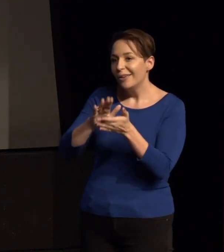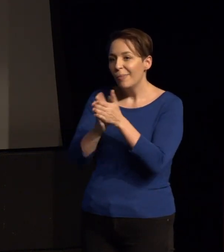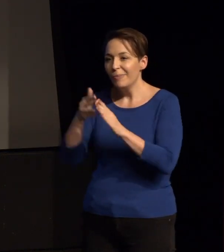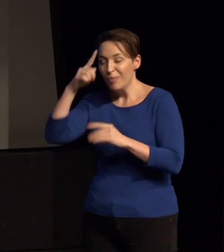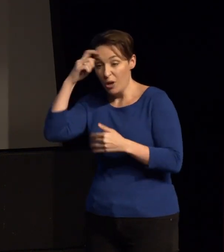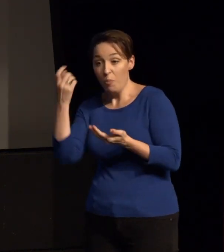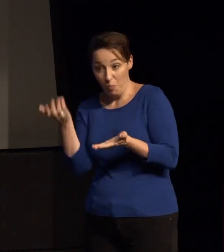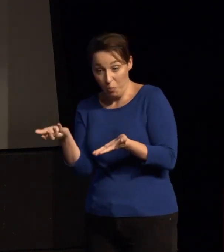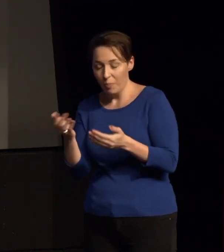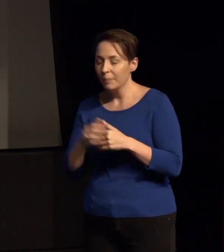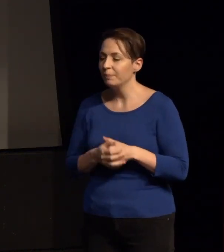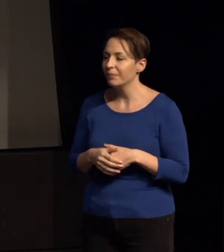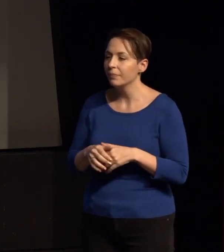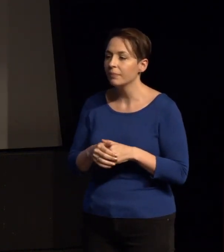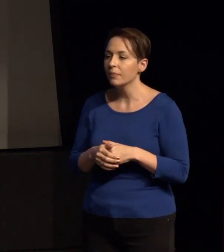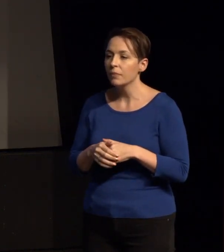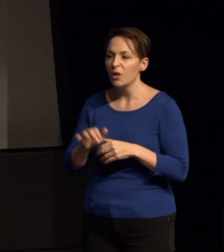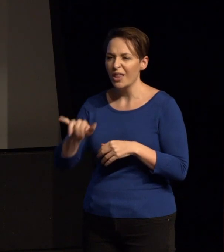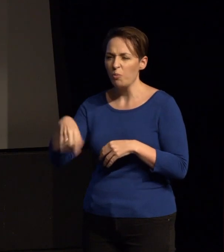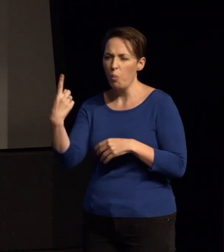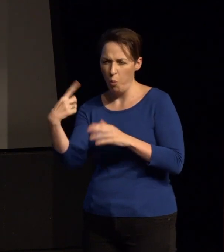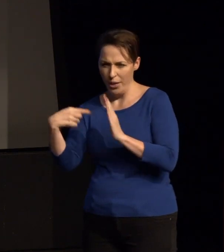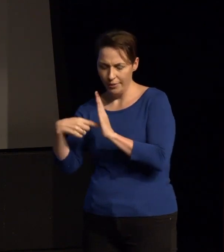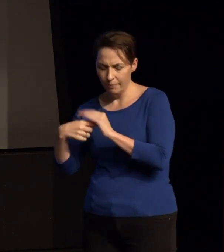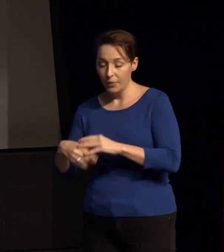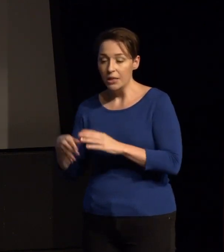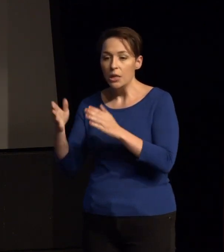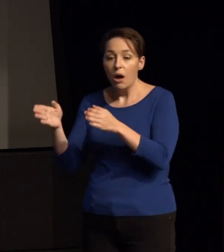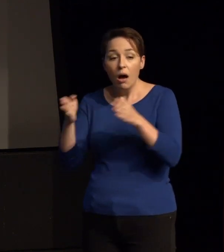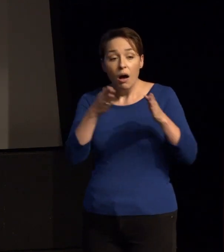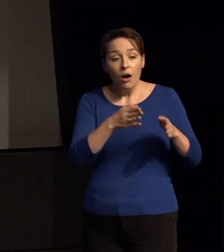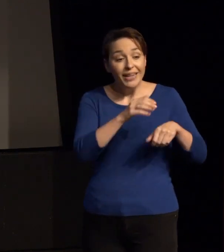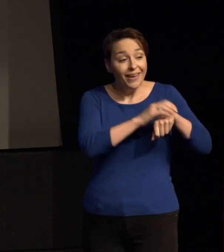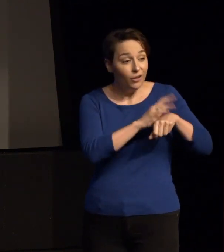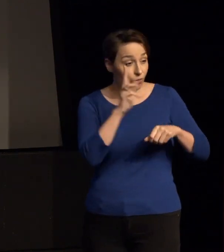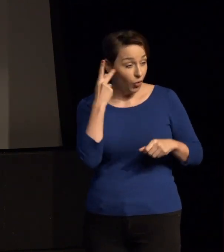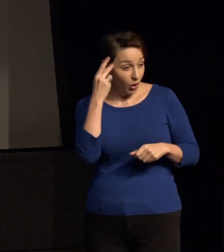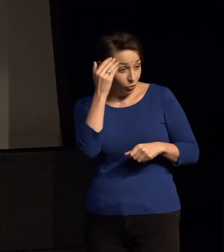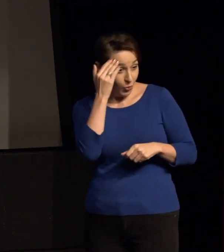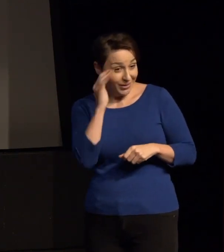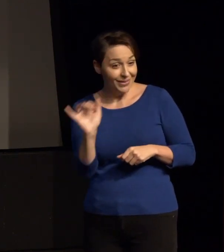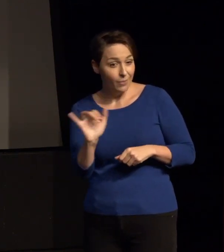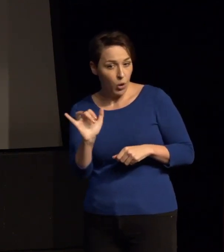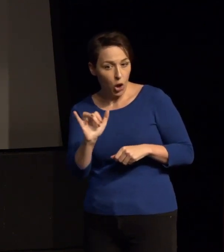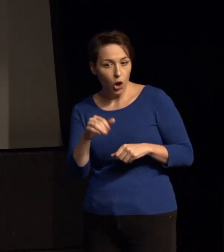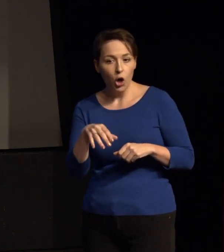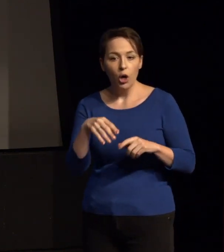and you can produce the sign for "UGLY". And that is one example of sign modulation.